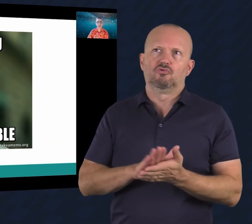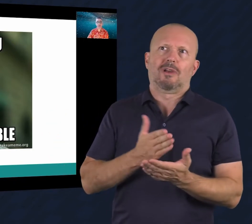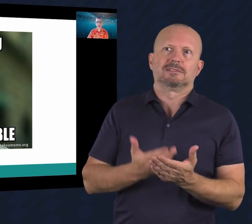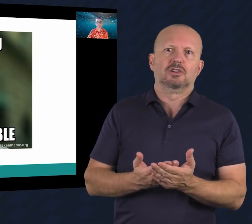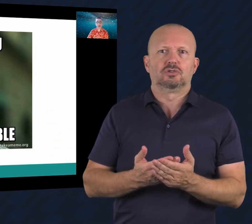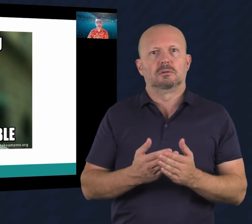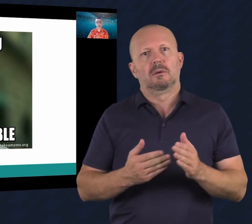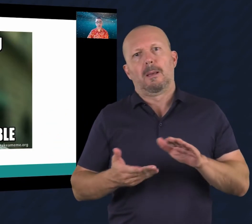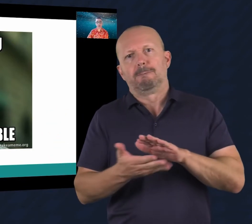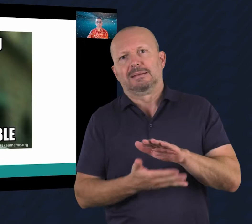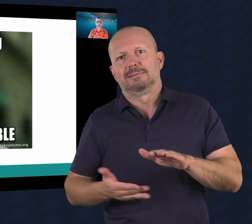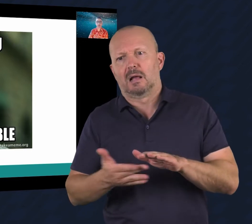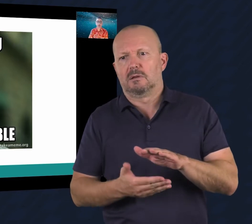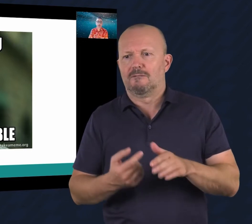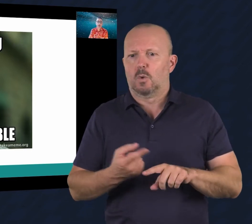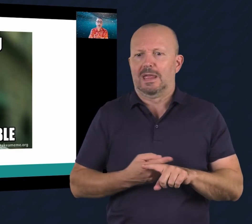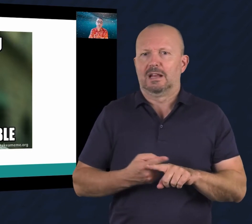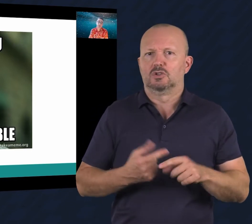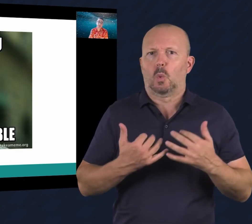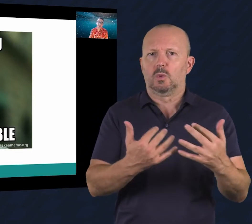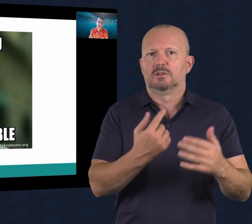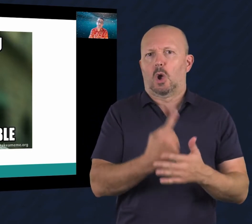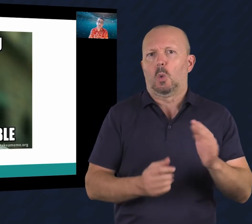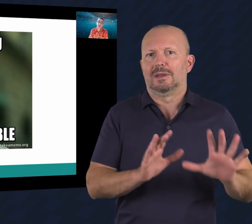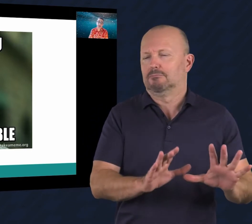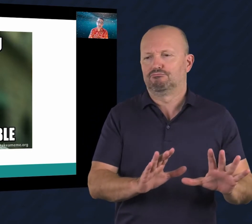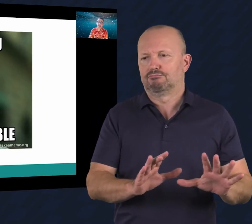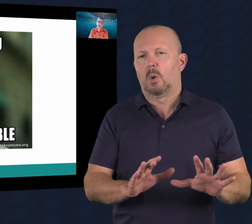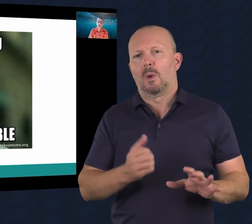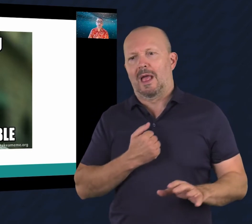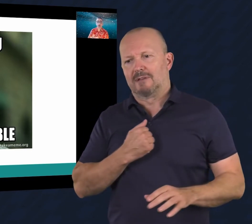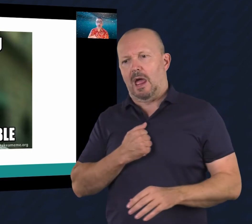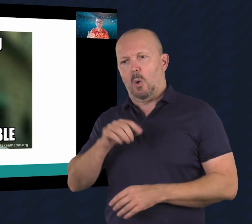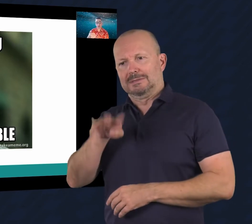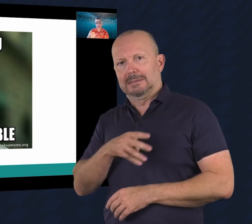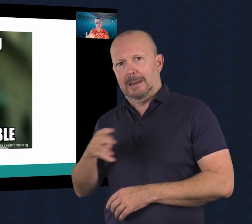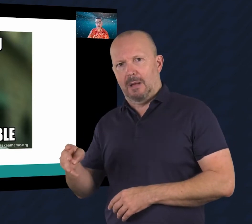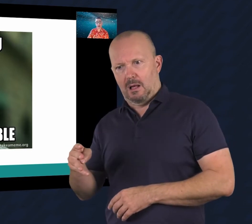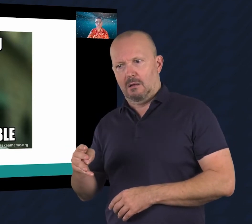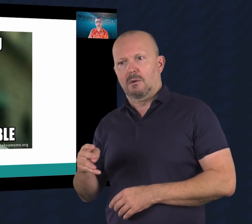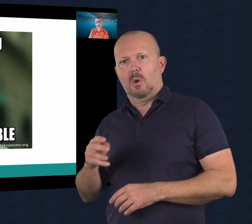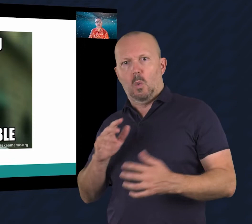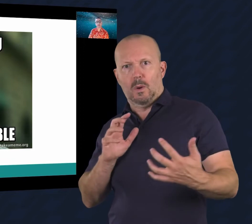for the sake of an English audience only. We simply match the fields in our schema to the data that we're getting,